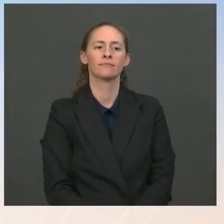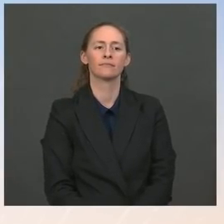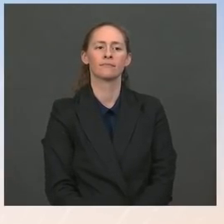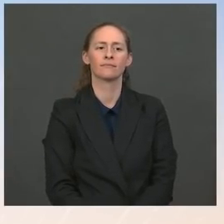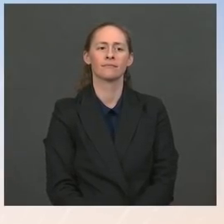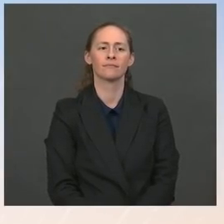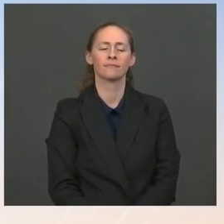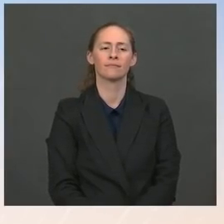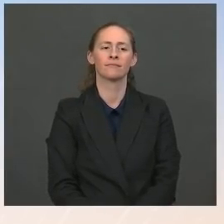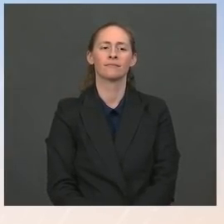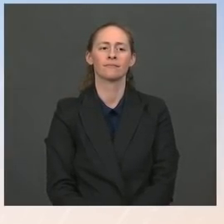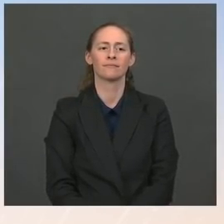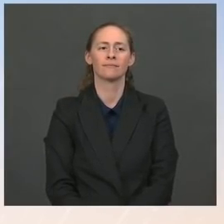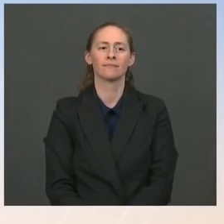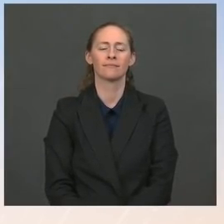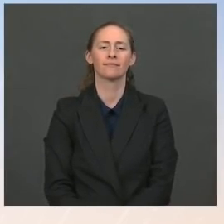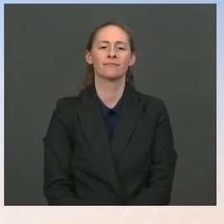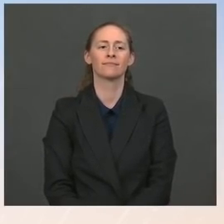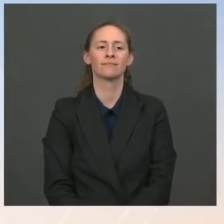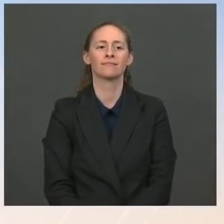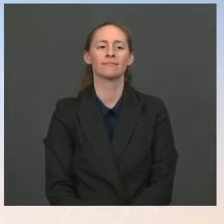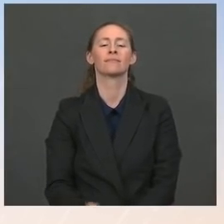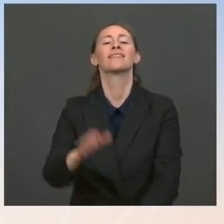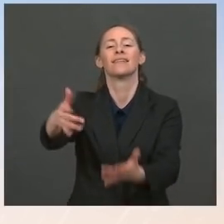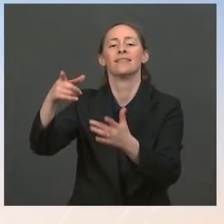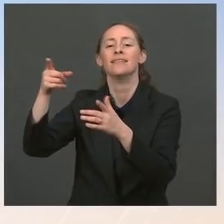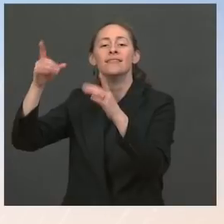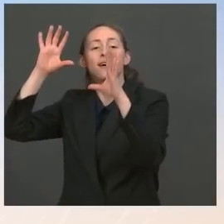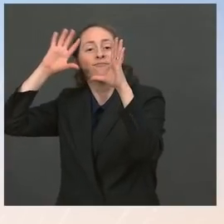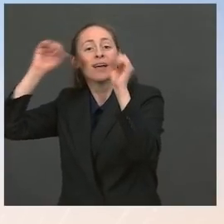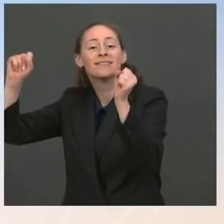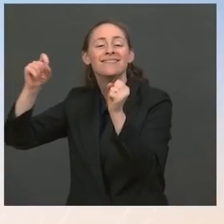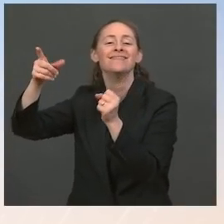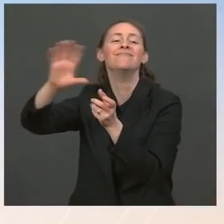to take a series of steps to encourage children vaccinations,